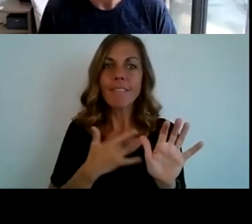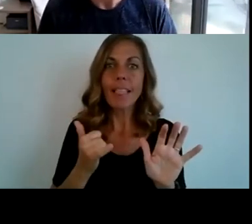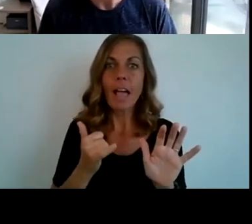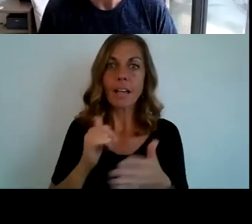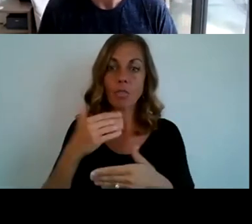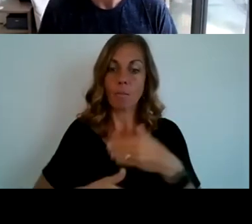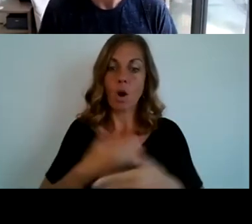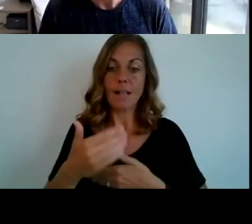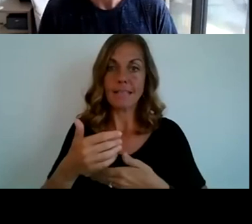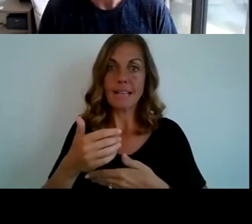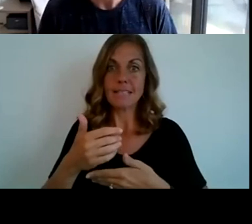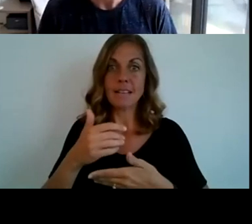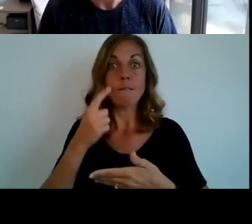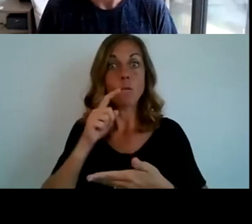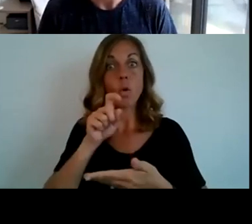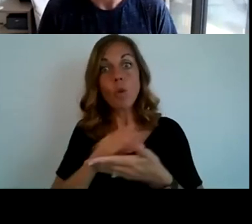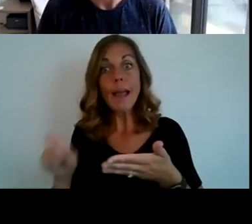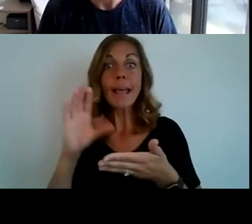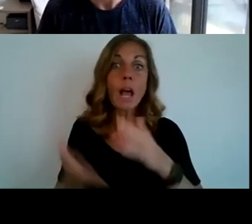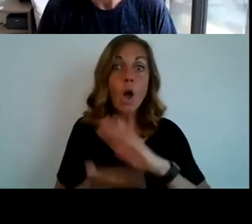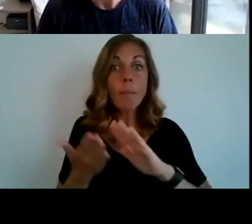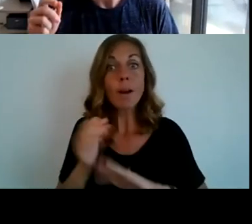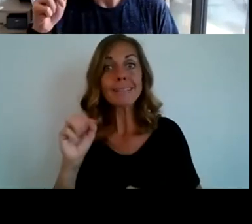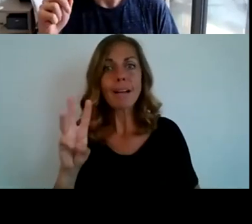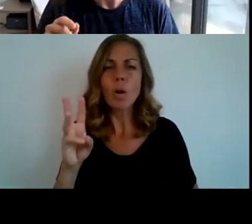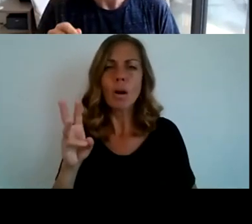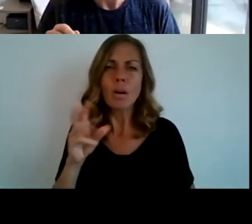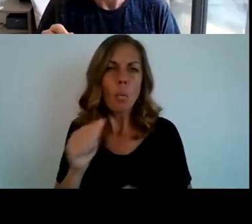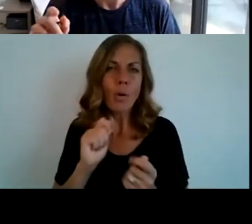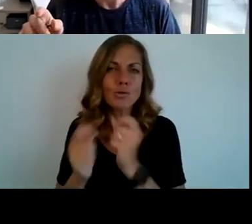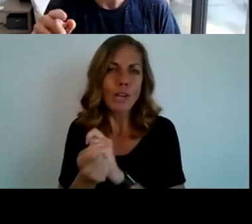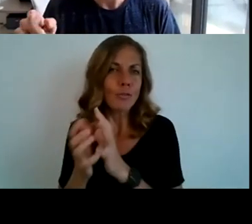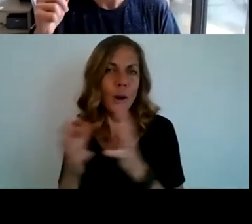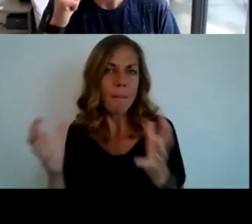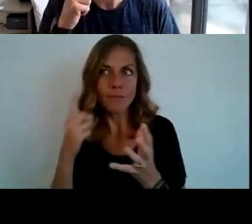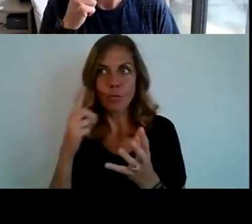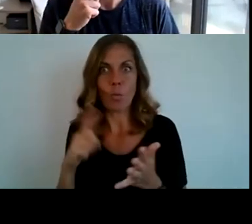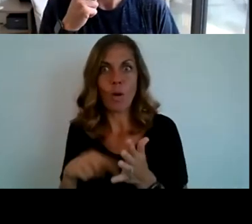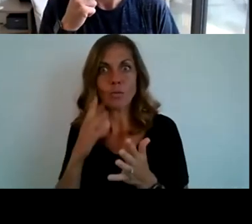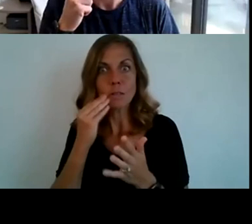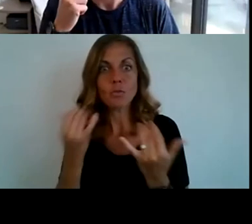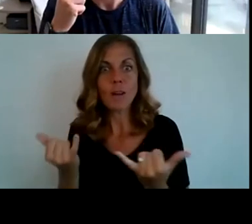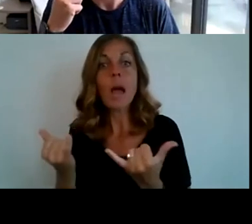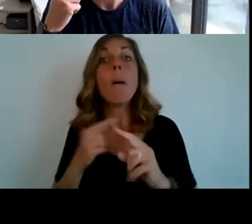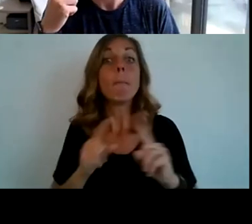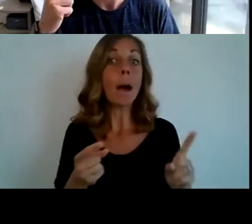is going to change with what we're going through. What is going to change is how we come together